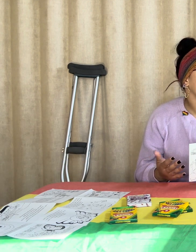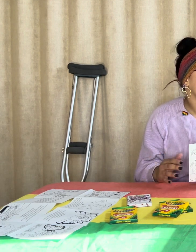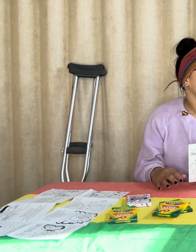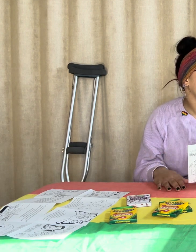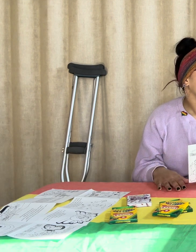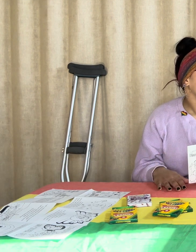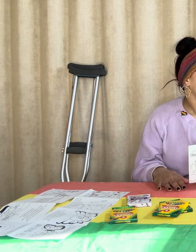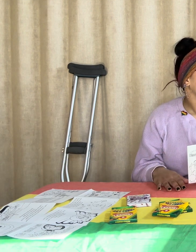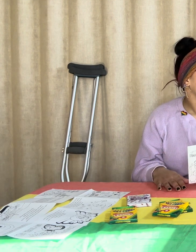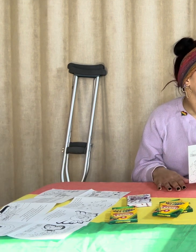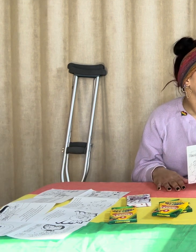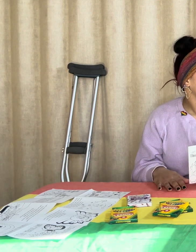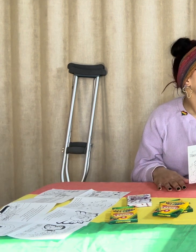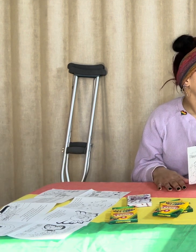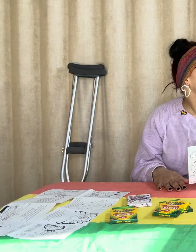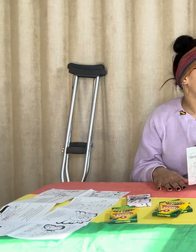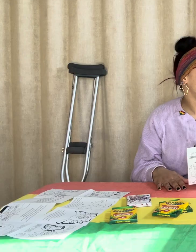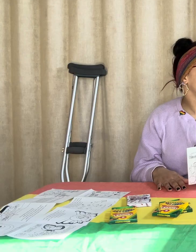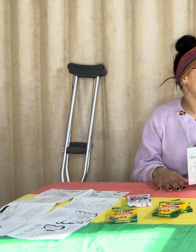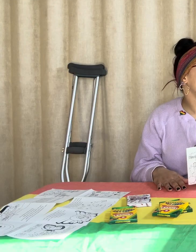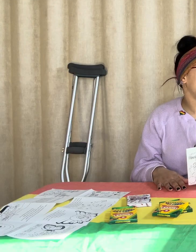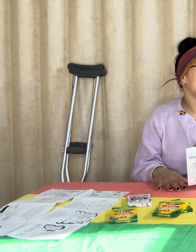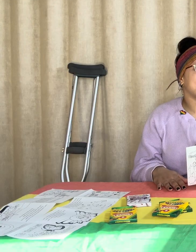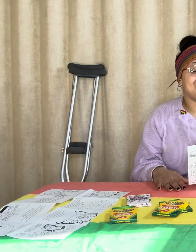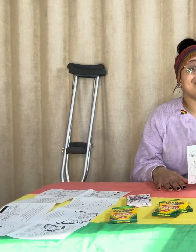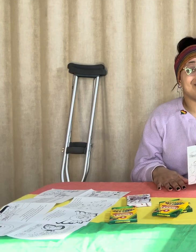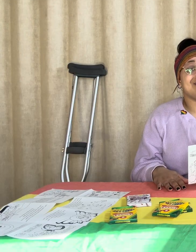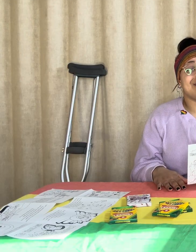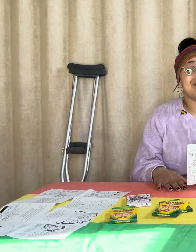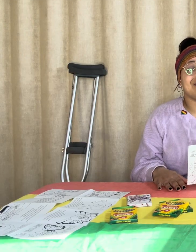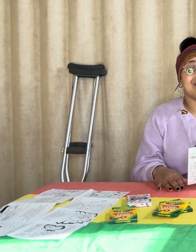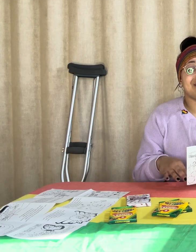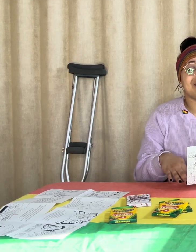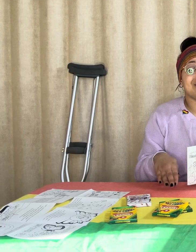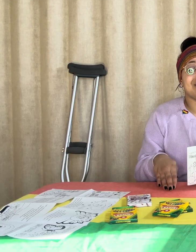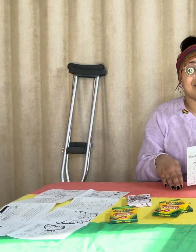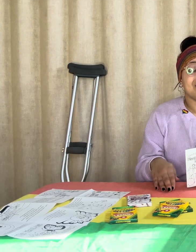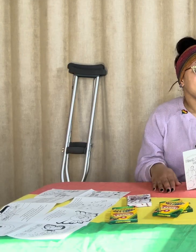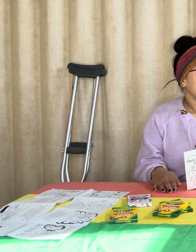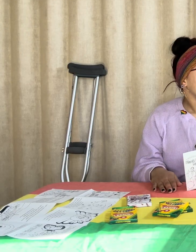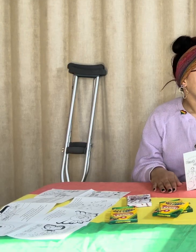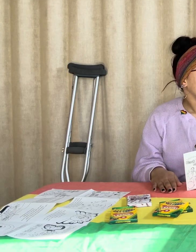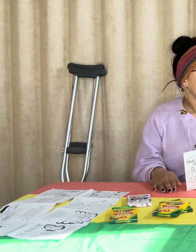there too. There's like a plaque on the stairs that said: This is where the famous Martin